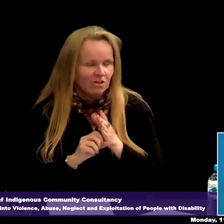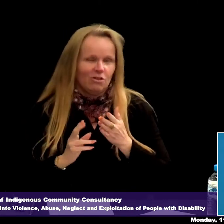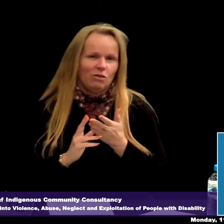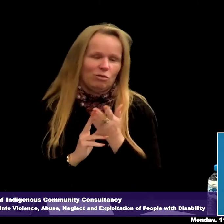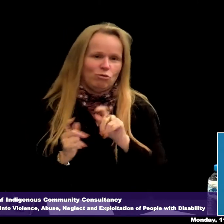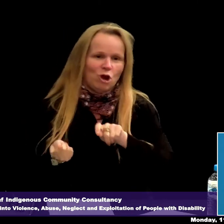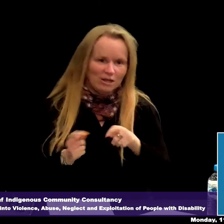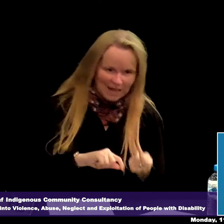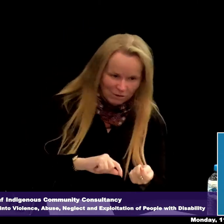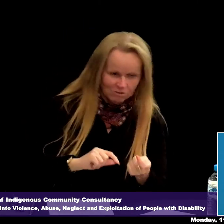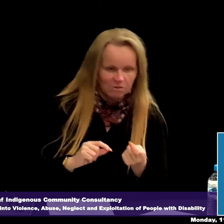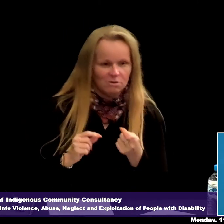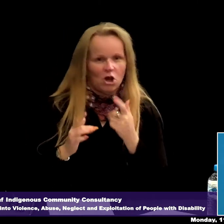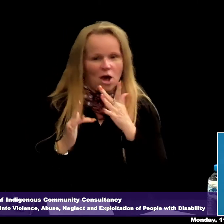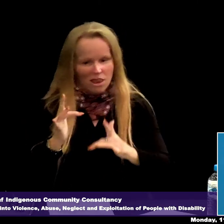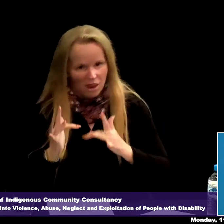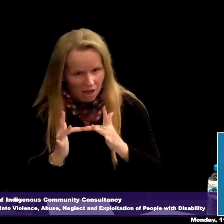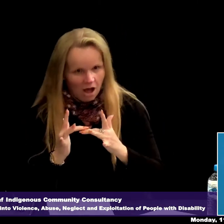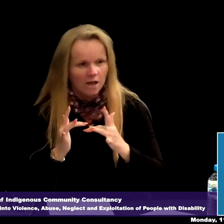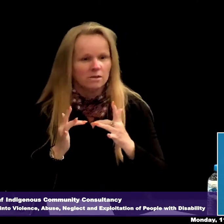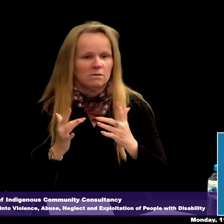And through the period of COVID when we had lots of those lockdowns that were quite